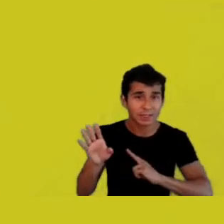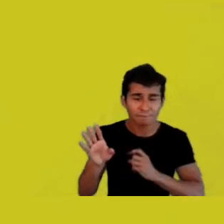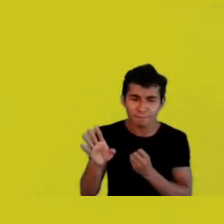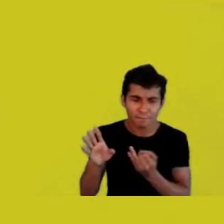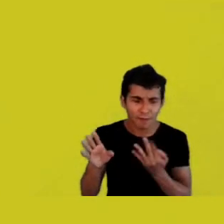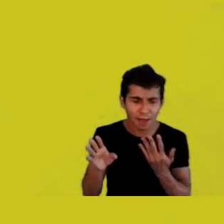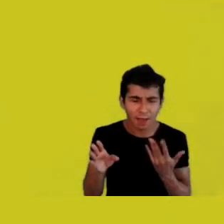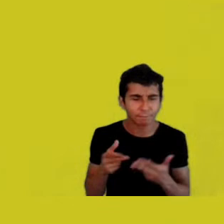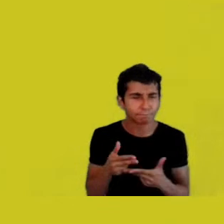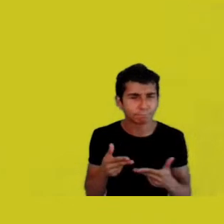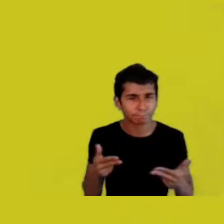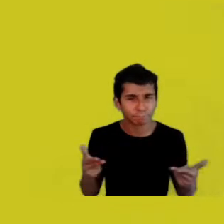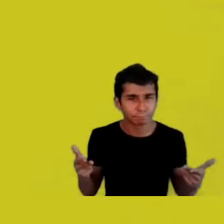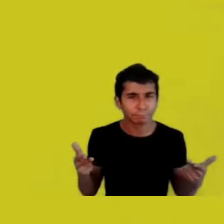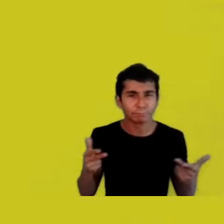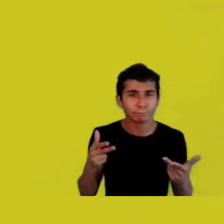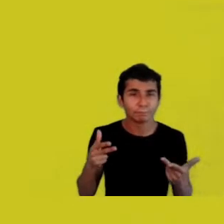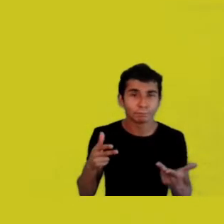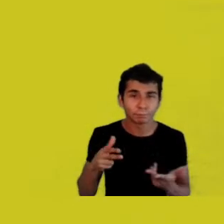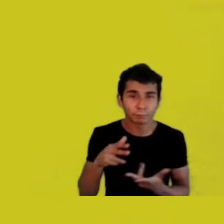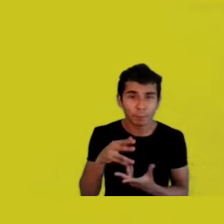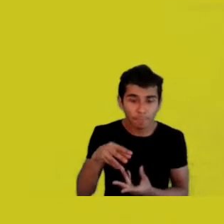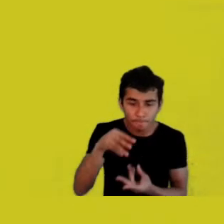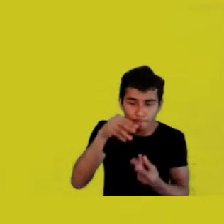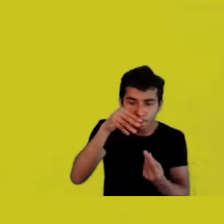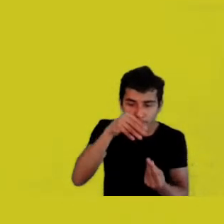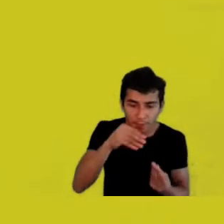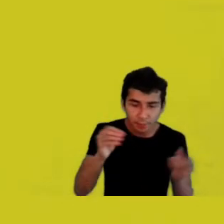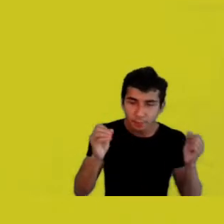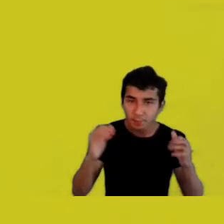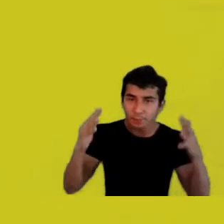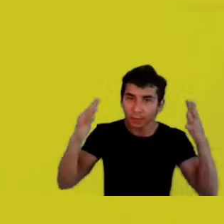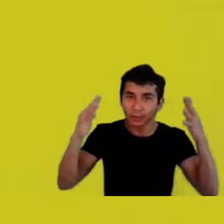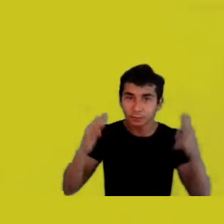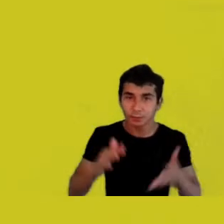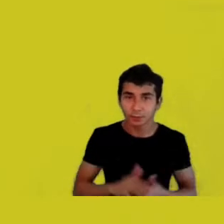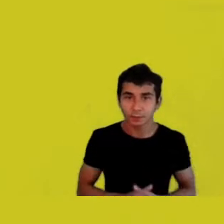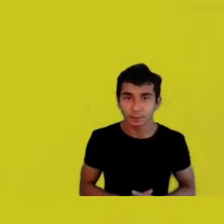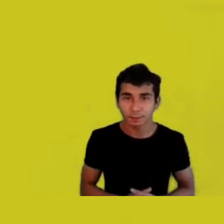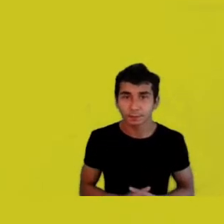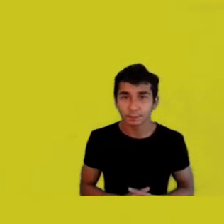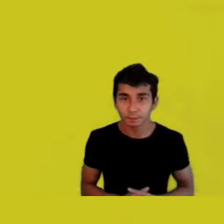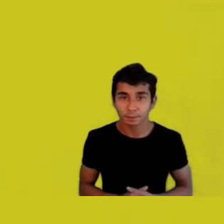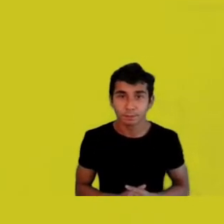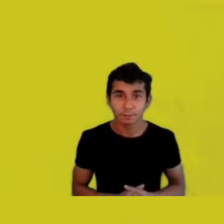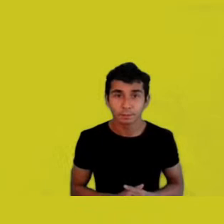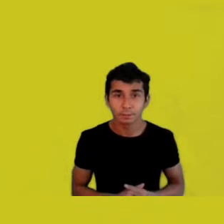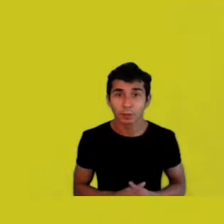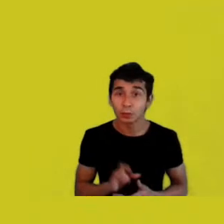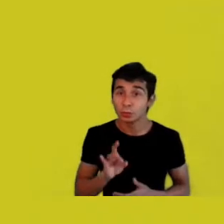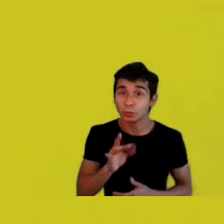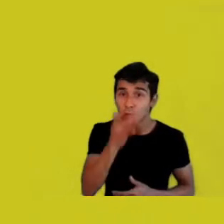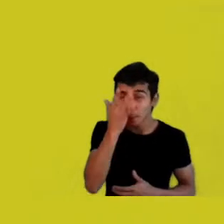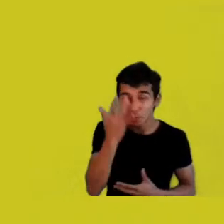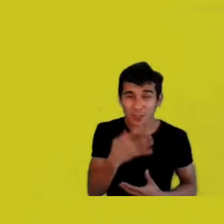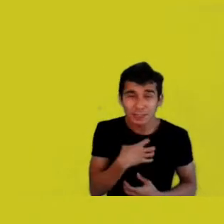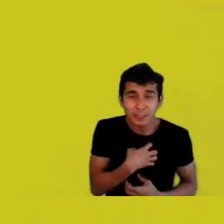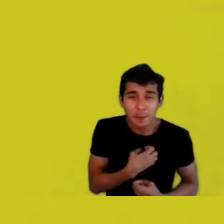only by the people who become true experts in enchantment poetics.